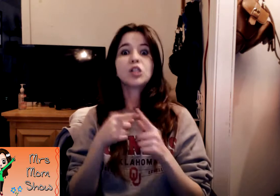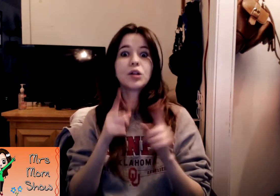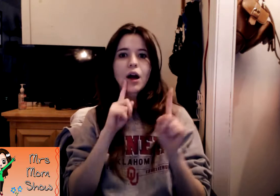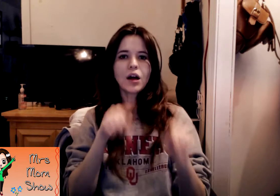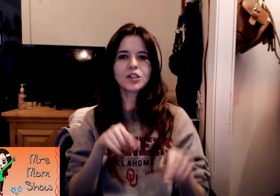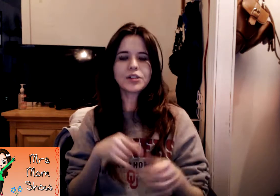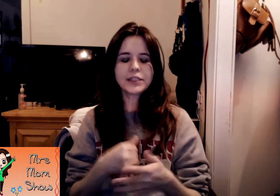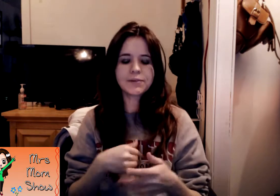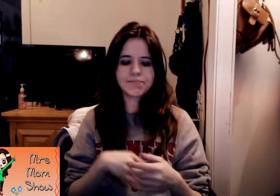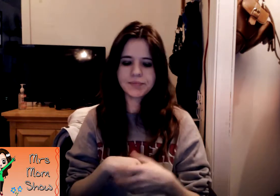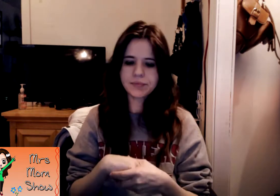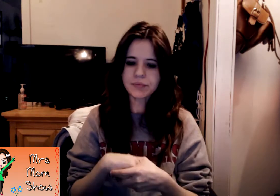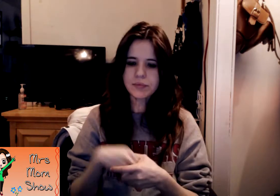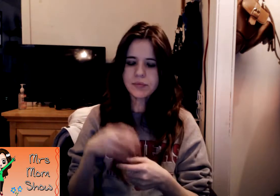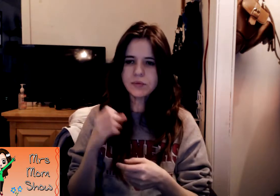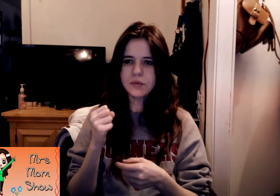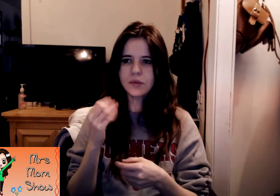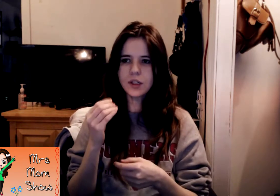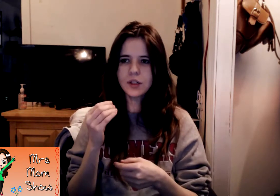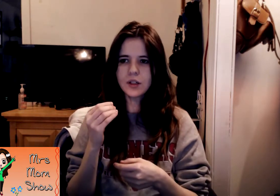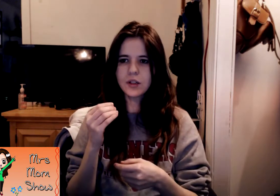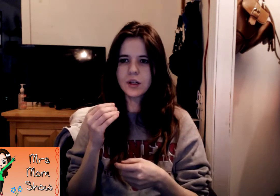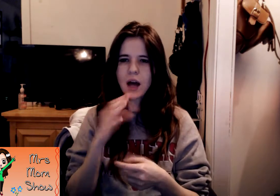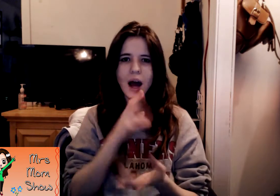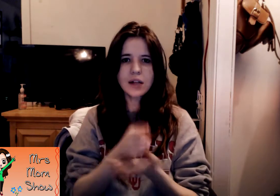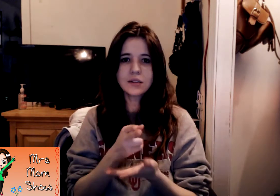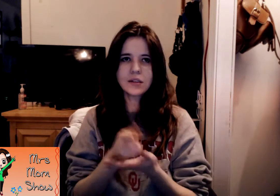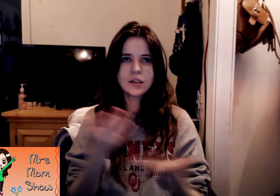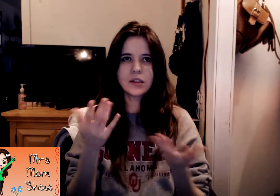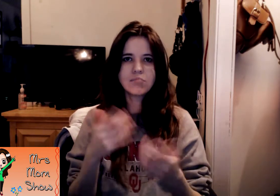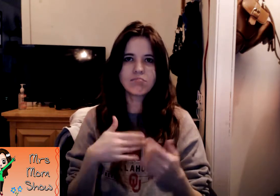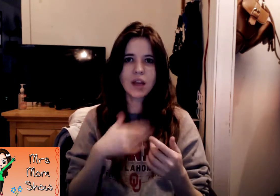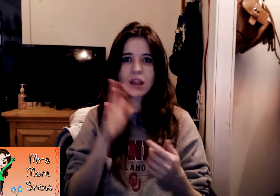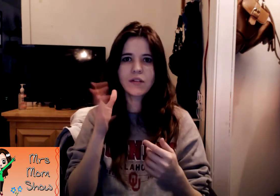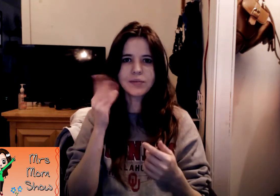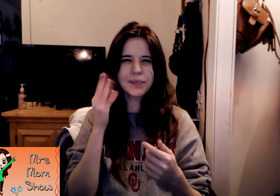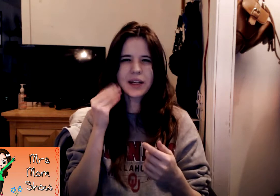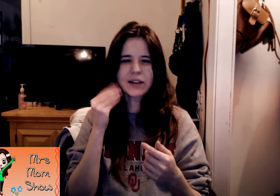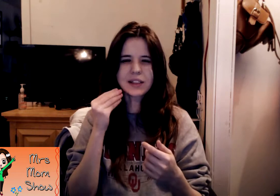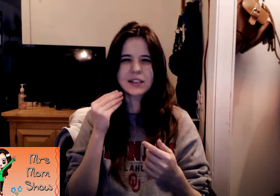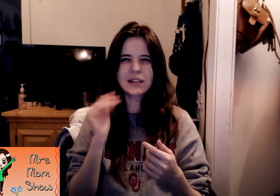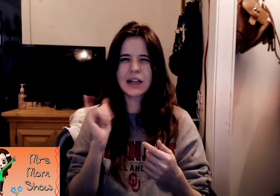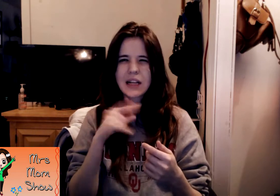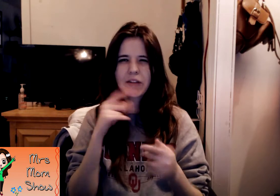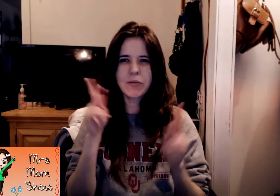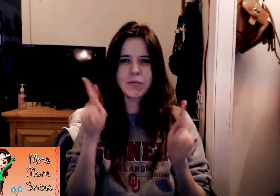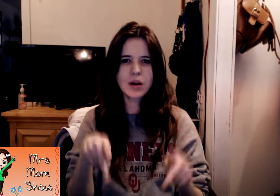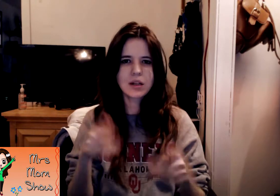To answer this question: So, honestly, I have never had any experience as a hearing person,